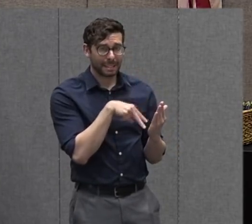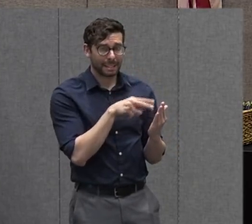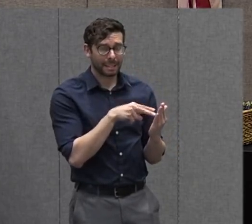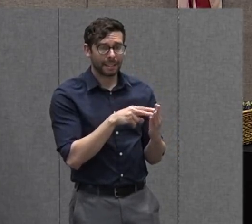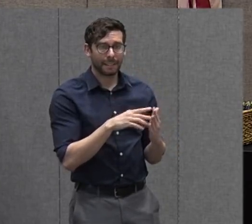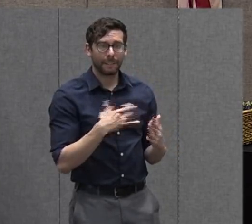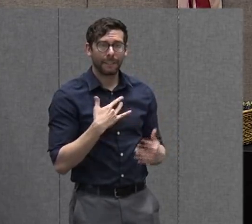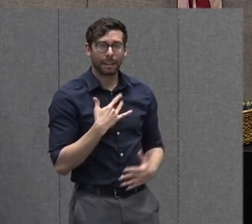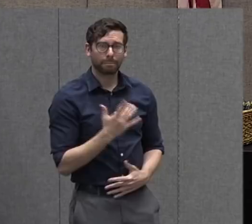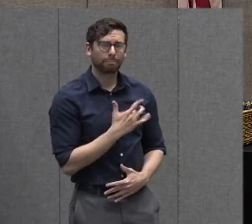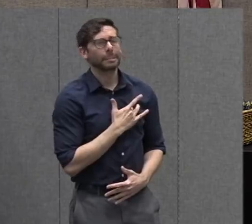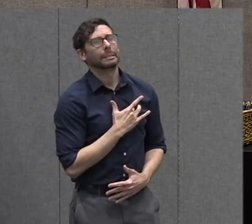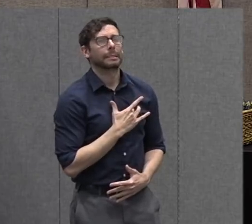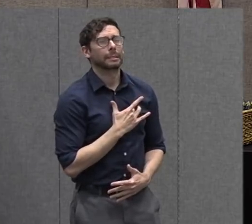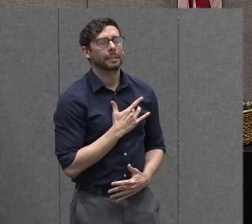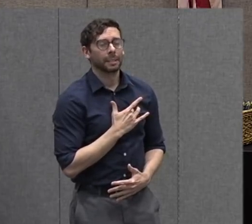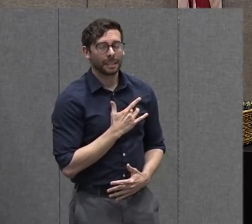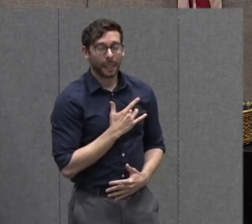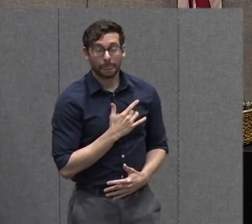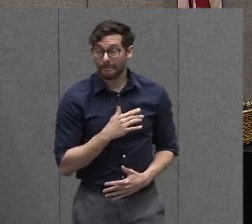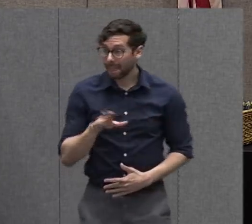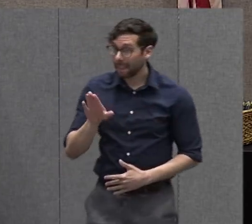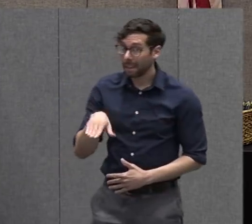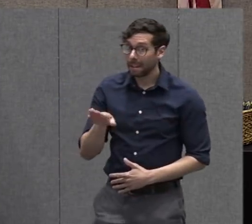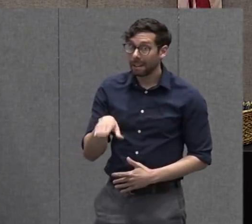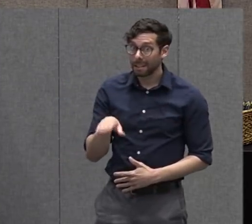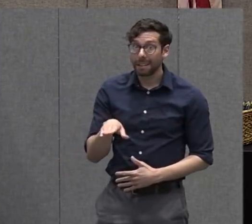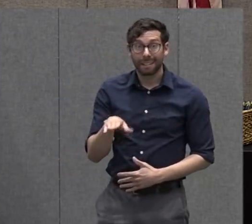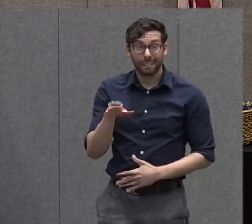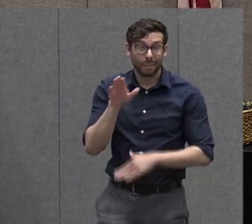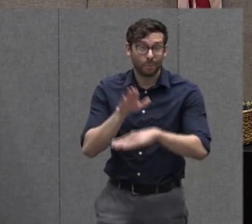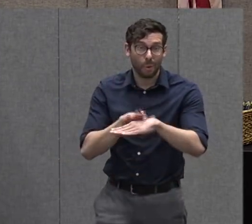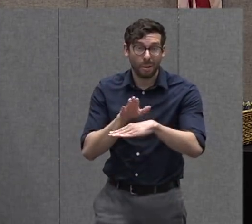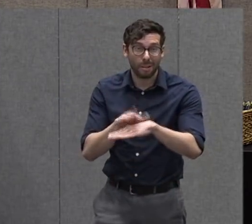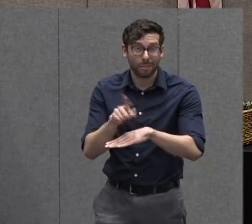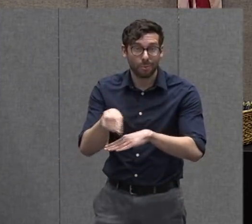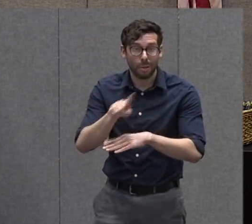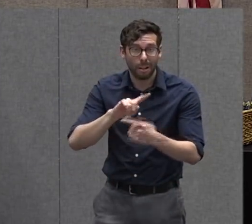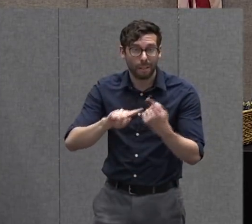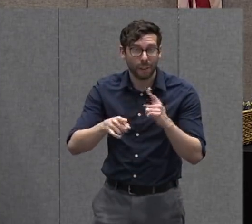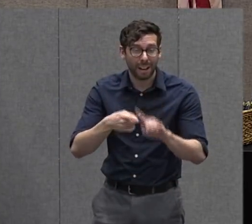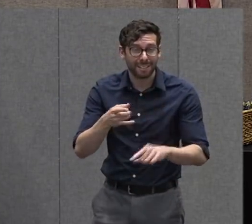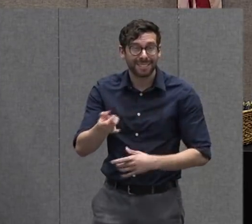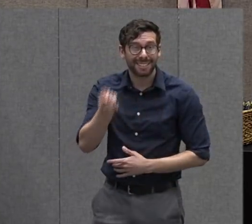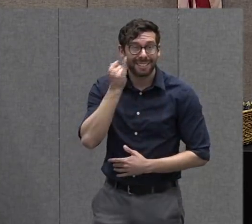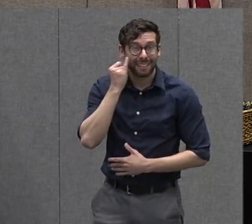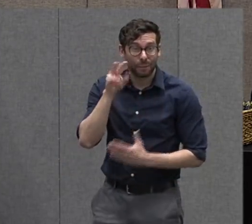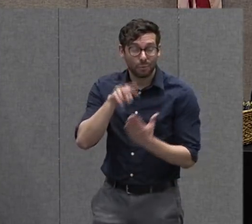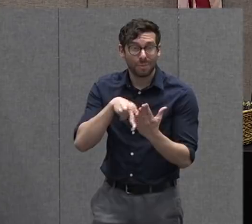at home friends, make sure you have a box of tissue. [Mr. R] I found a poem? [Miss Martindale] Okay, sure.